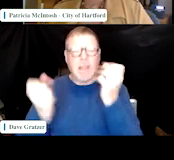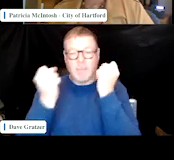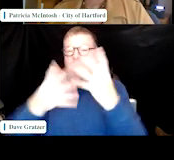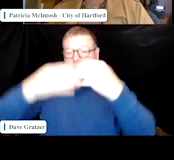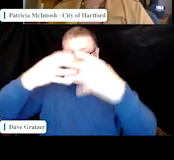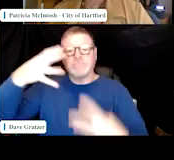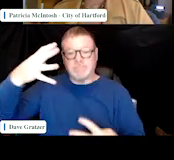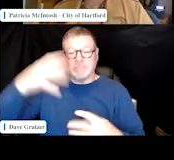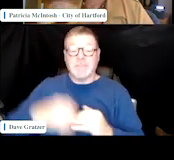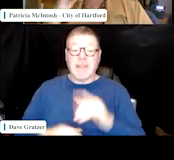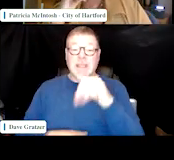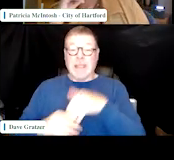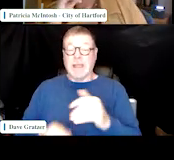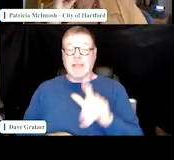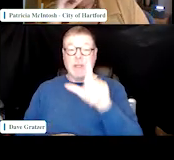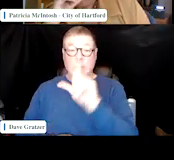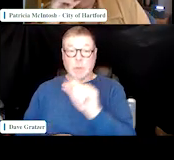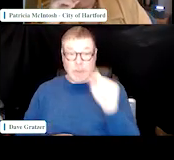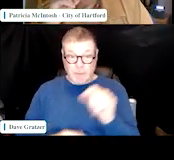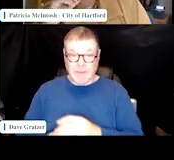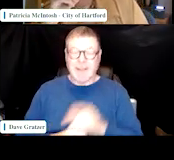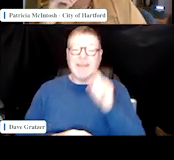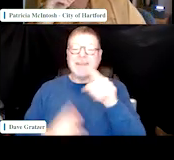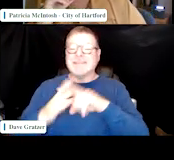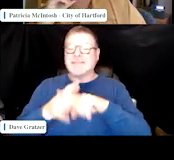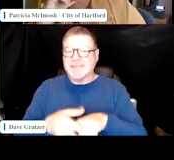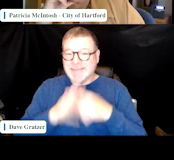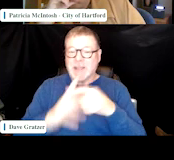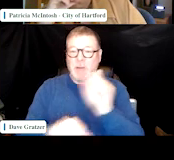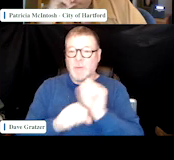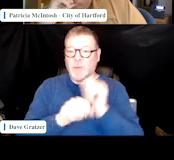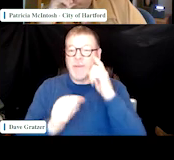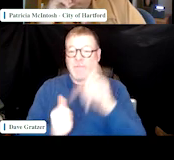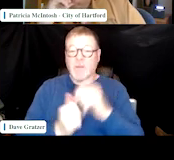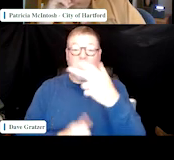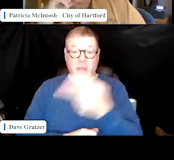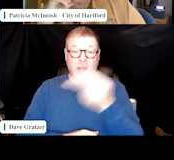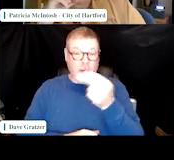In late 2020, Ms. McIntosh began working with the City of Hartford to support